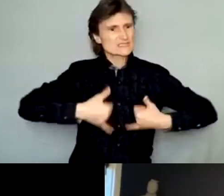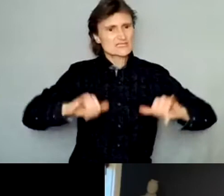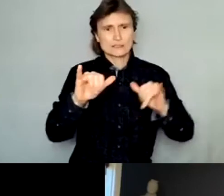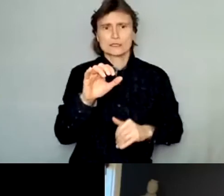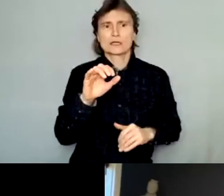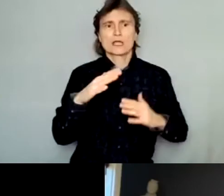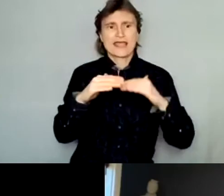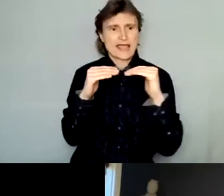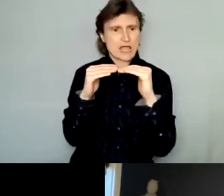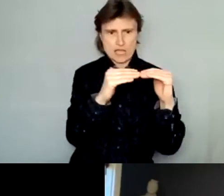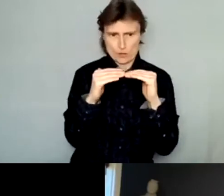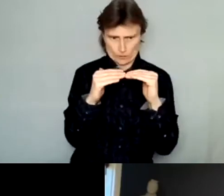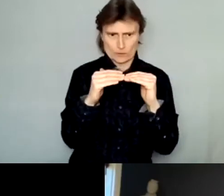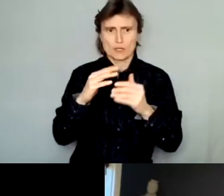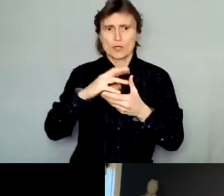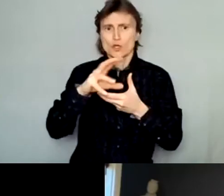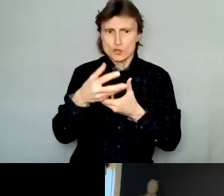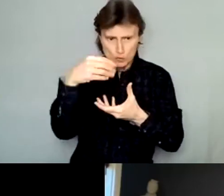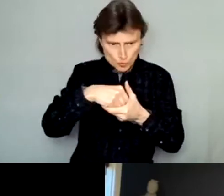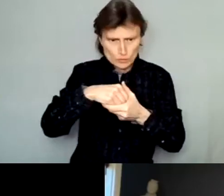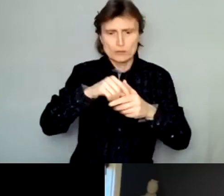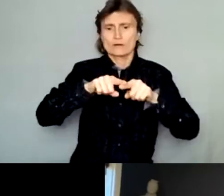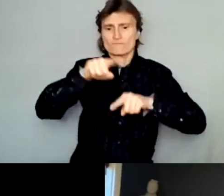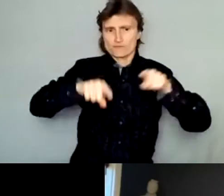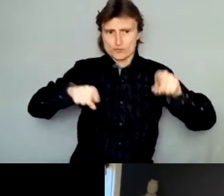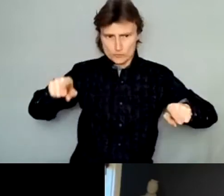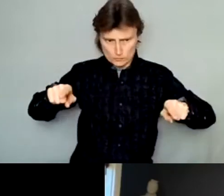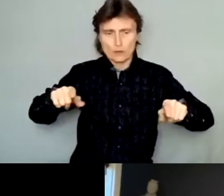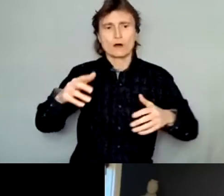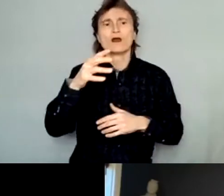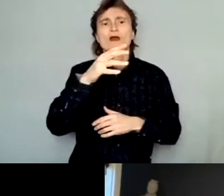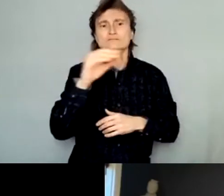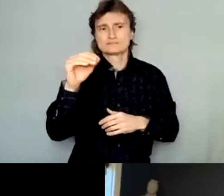inclusion and accessibility. We use the acronym EDIA.